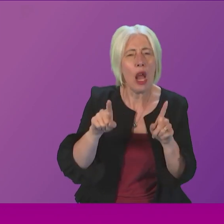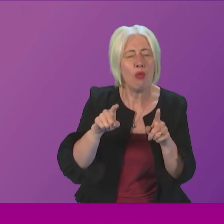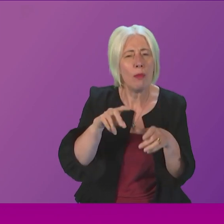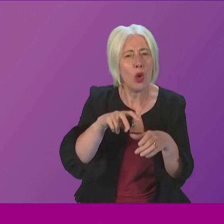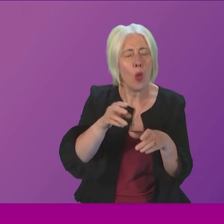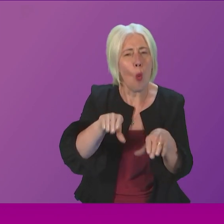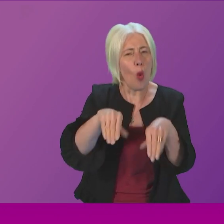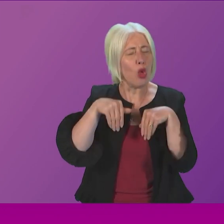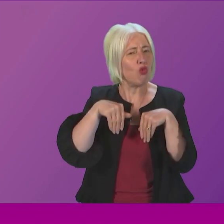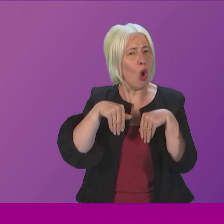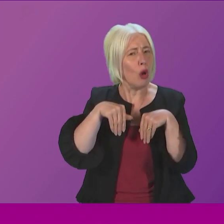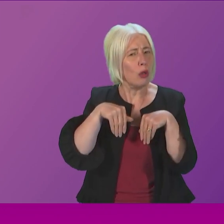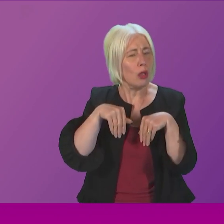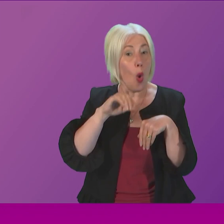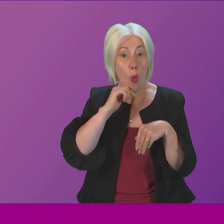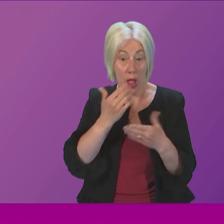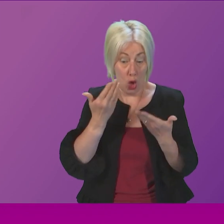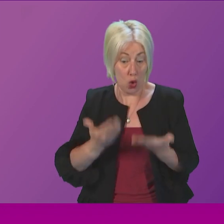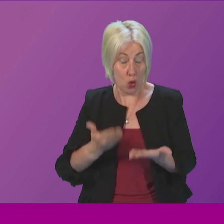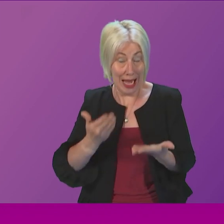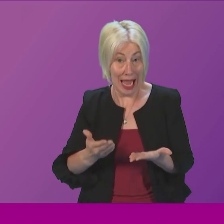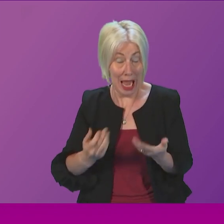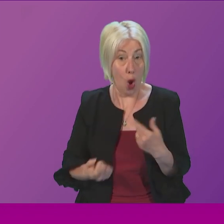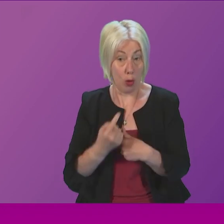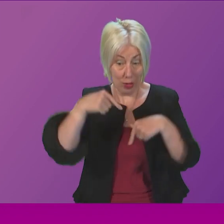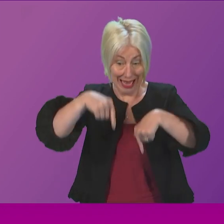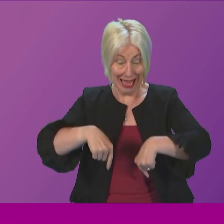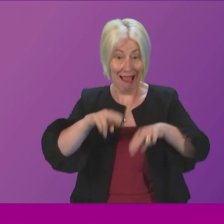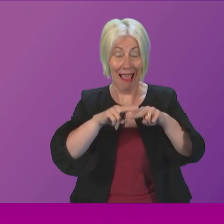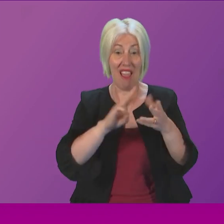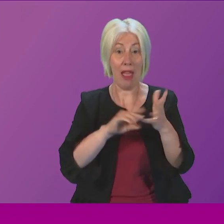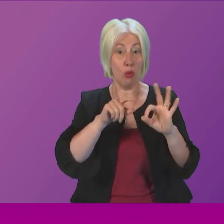Will he use the opportunity today, at First Minister’s questions, to tell us what his